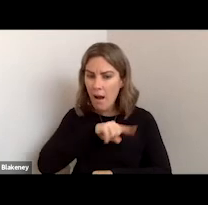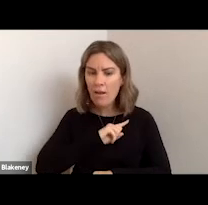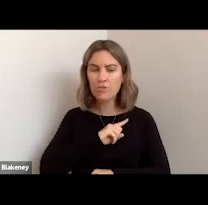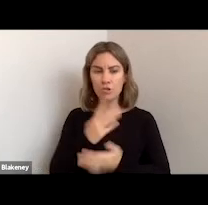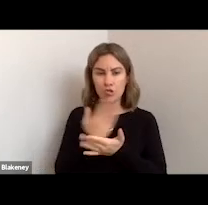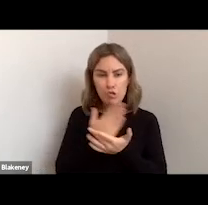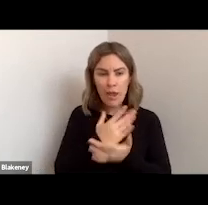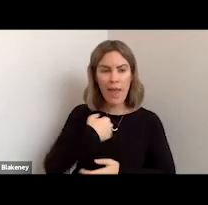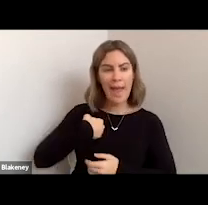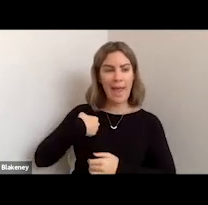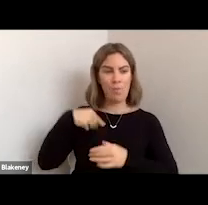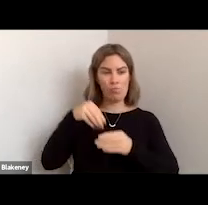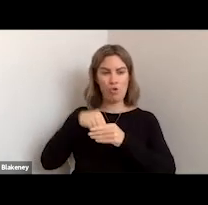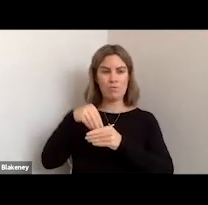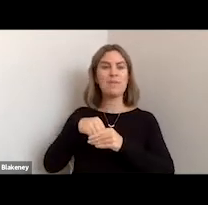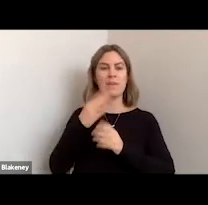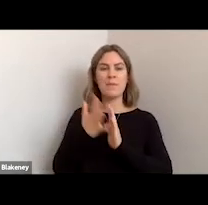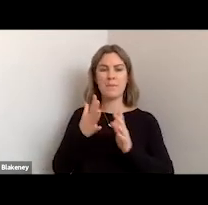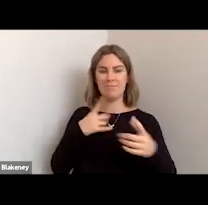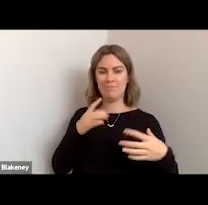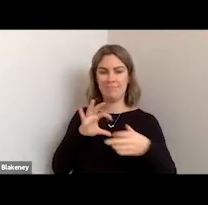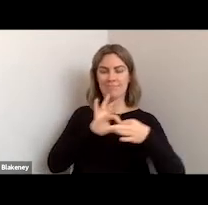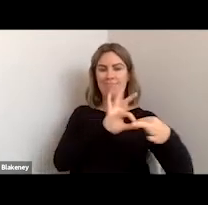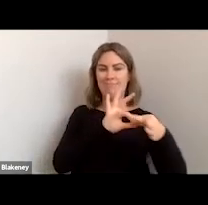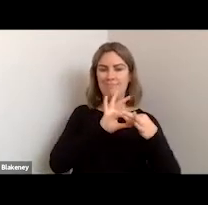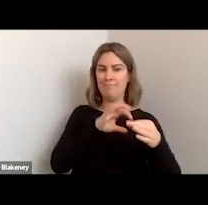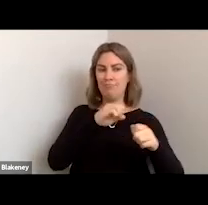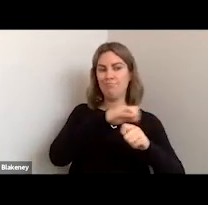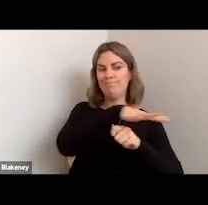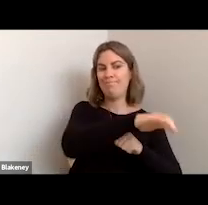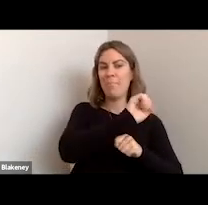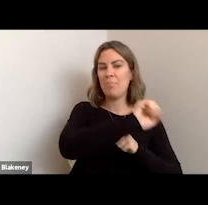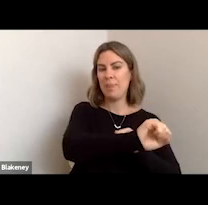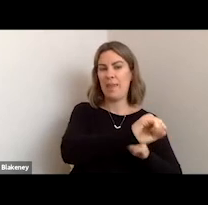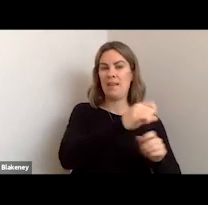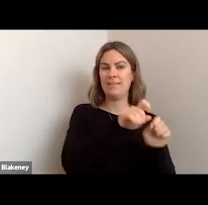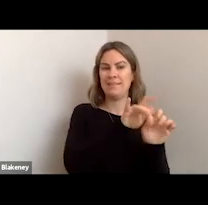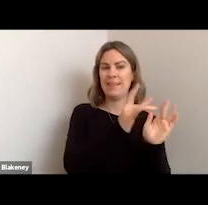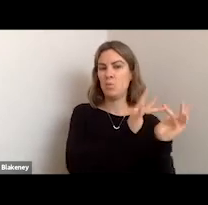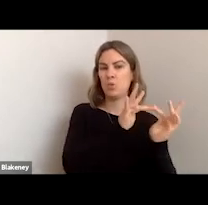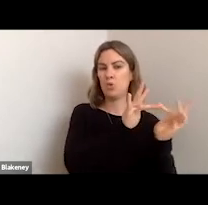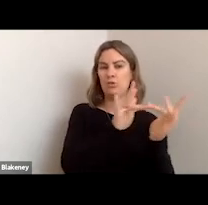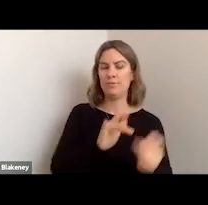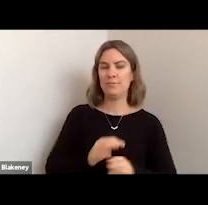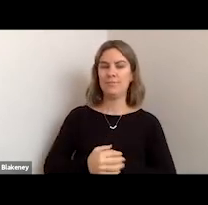I remember doing a campaign for Les Mis, actually, and